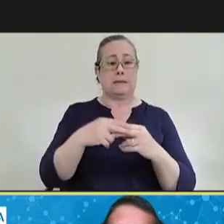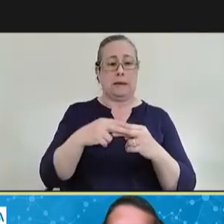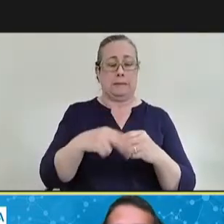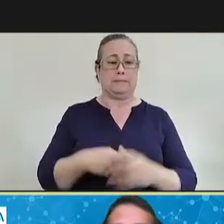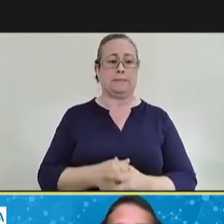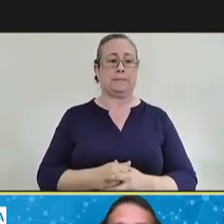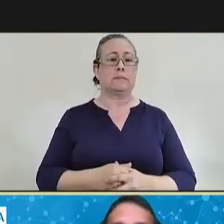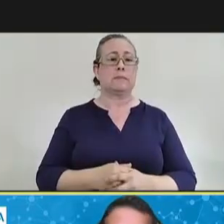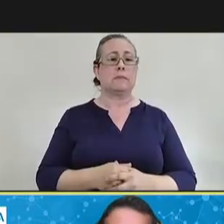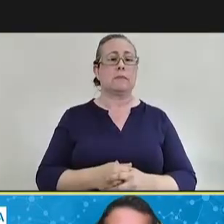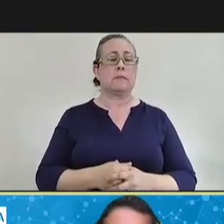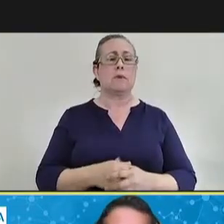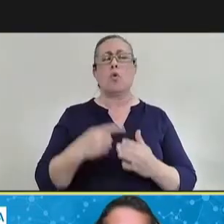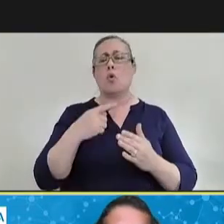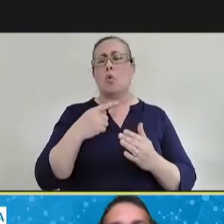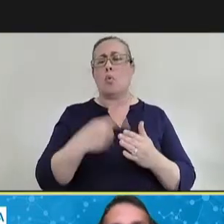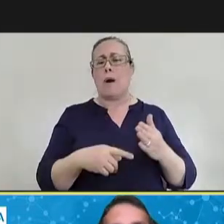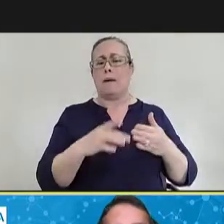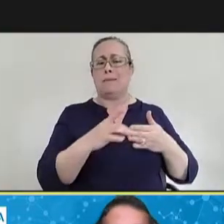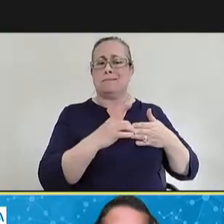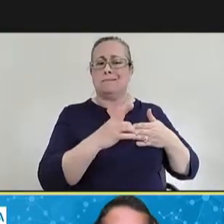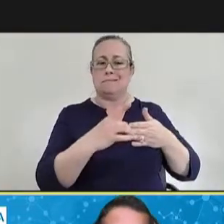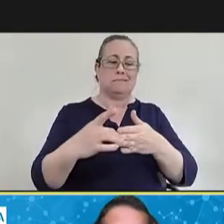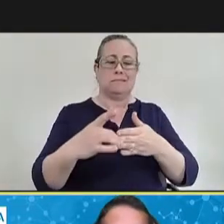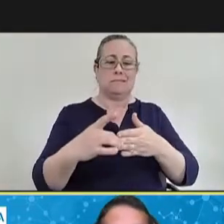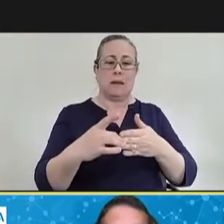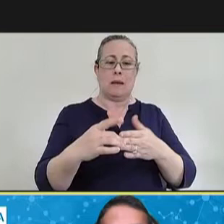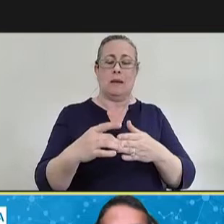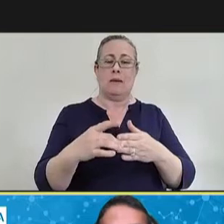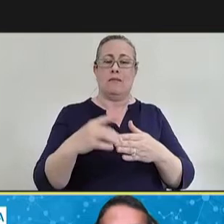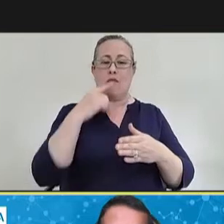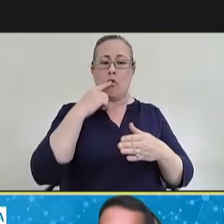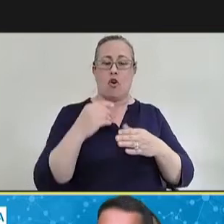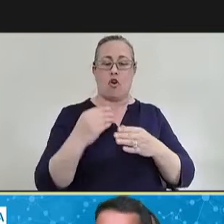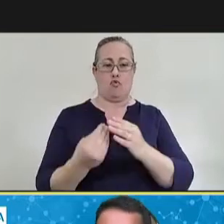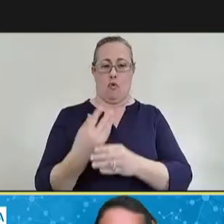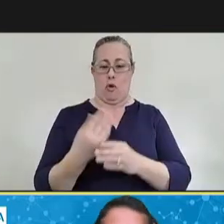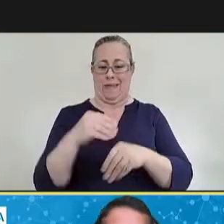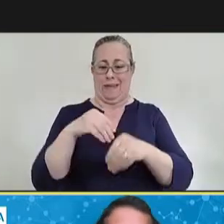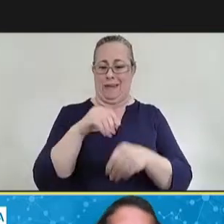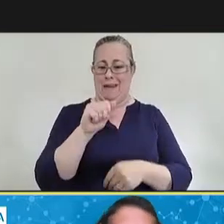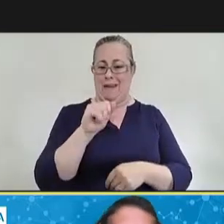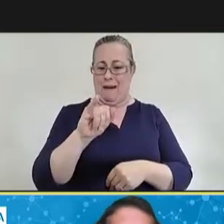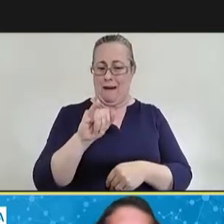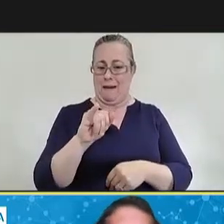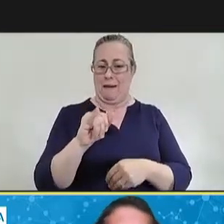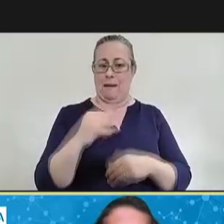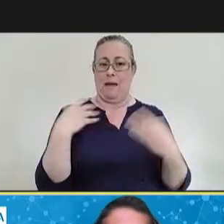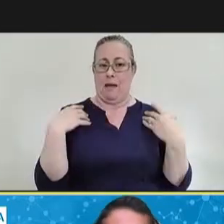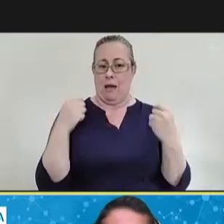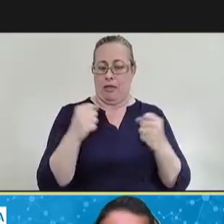So what are the drivers behind the growth in AI health applications? The main takeaway from